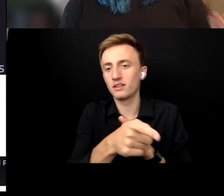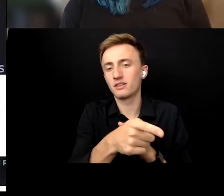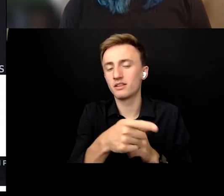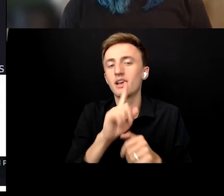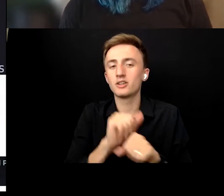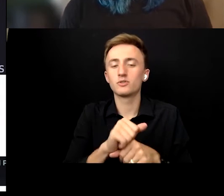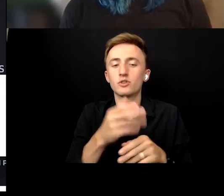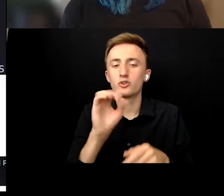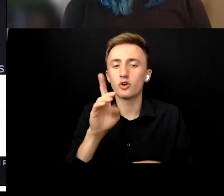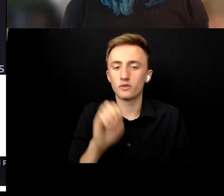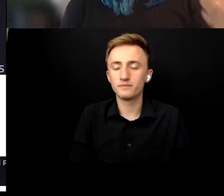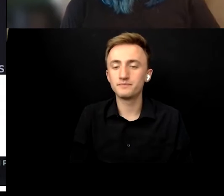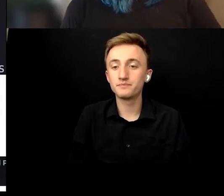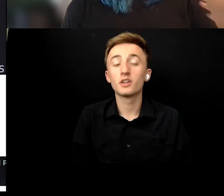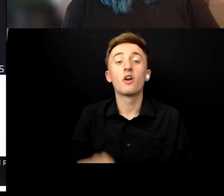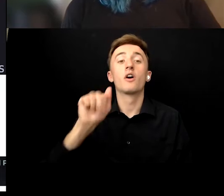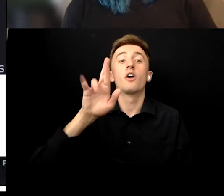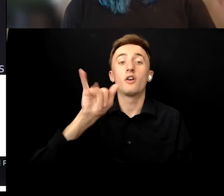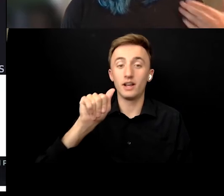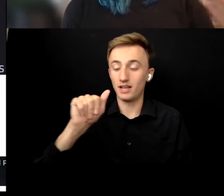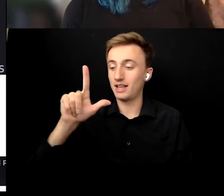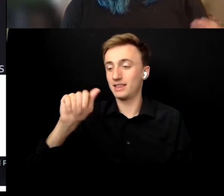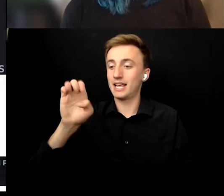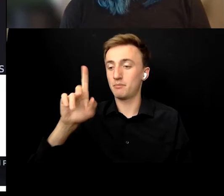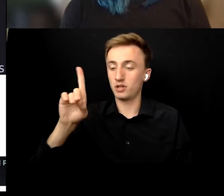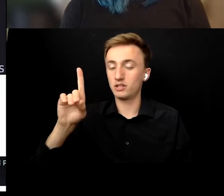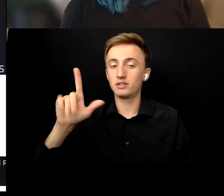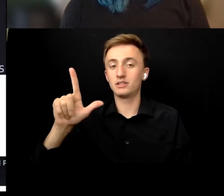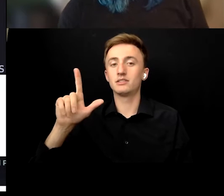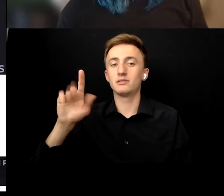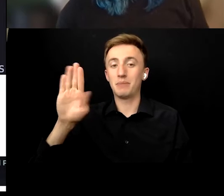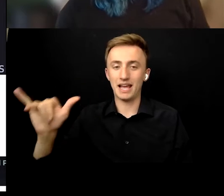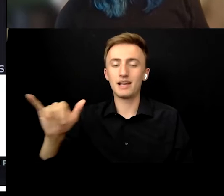aria-labelledby has this additional check that will be on top of it. Whoops, I am in the wrong